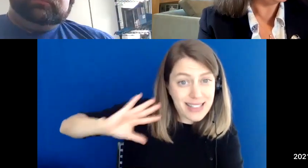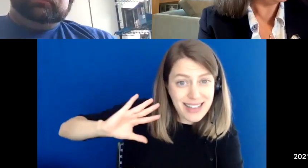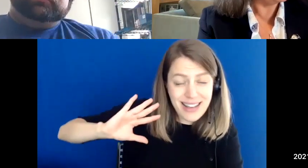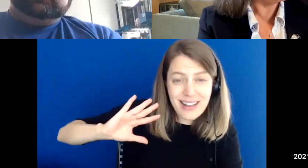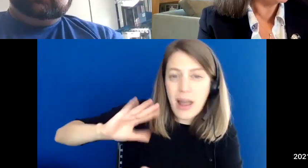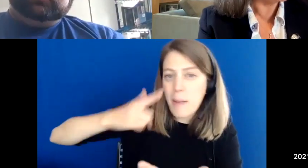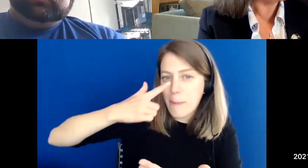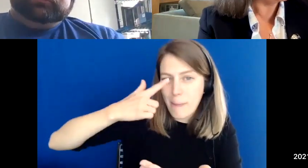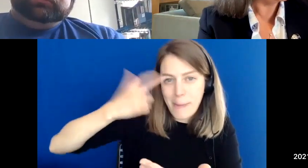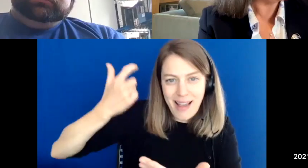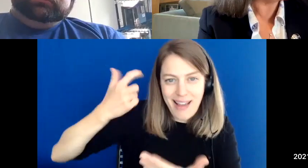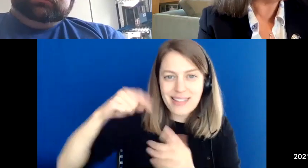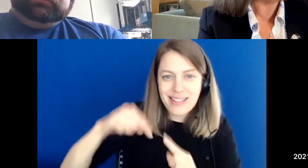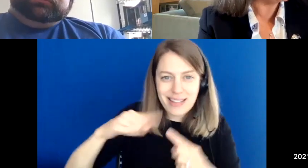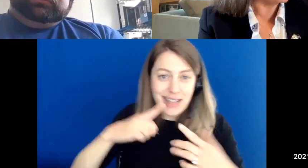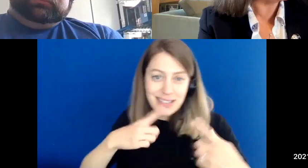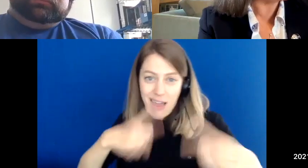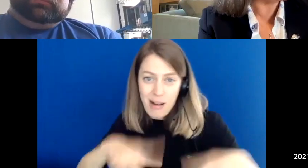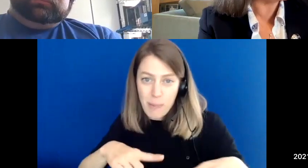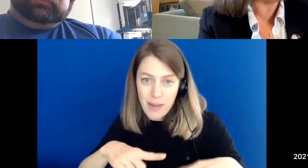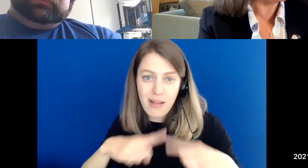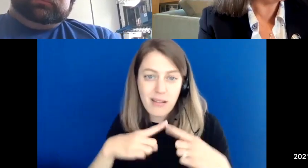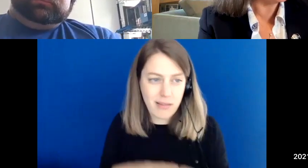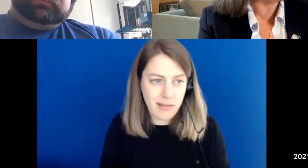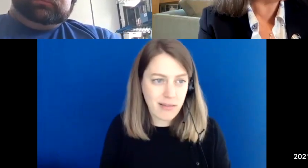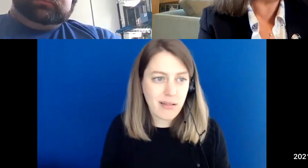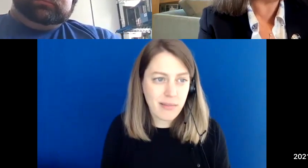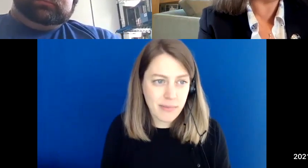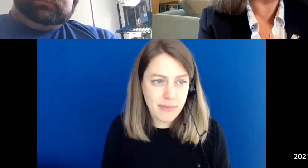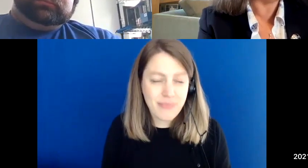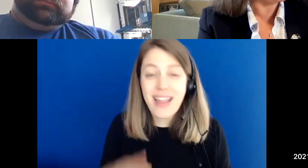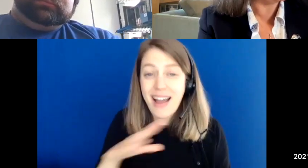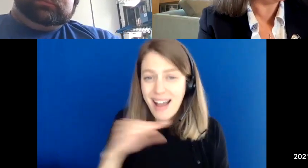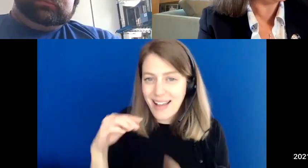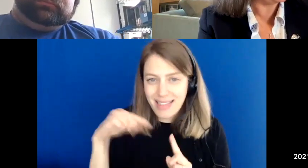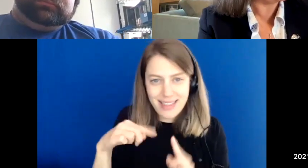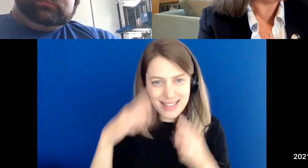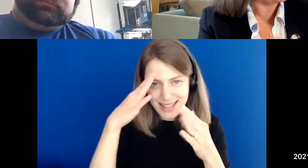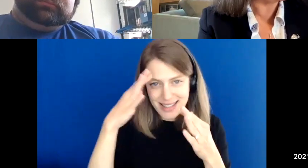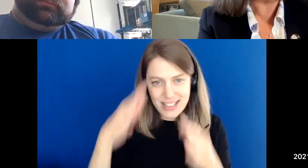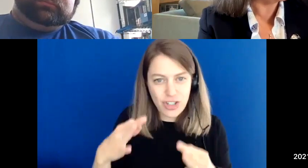More, it is certainly not a decision that is the result of a fully litigated case,